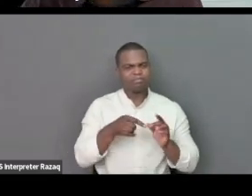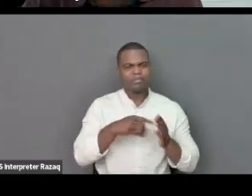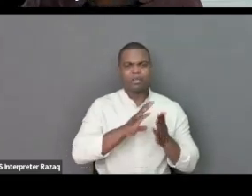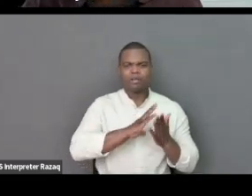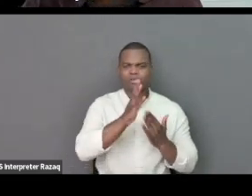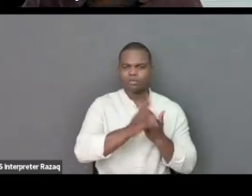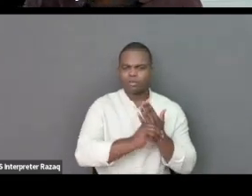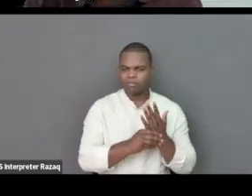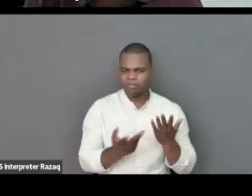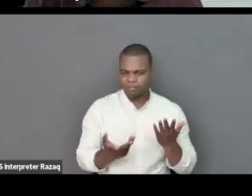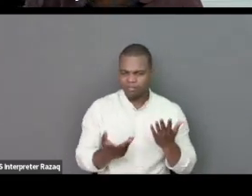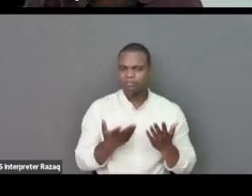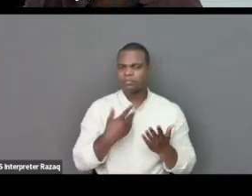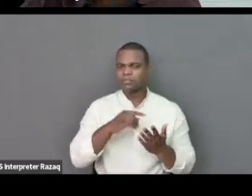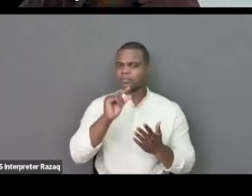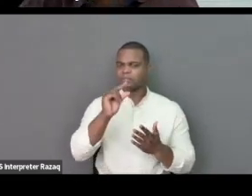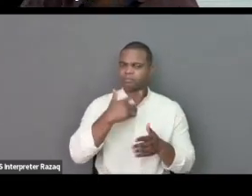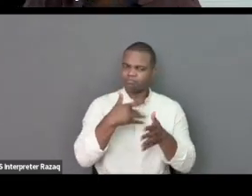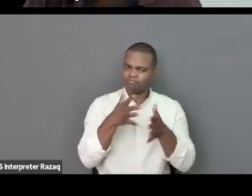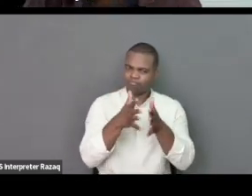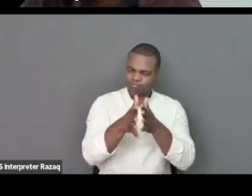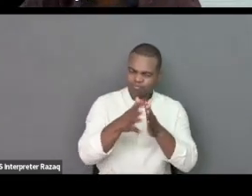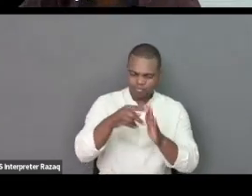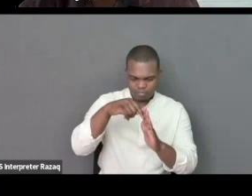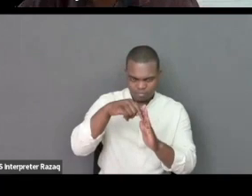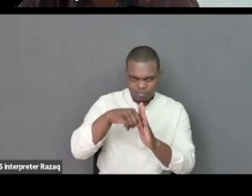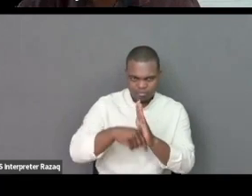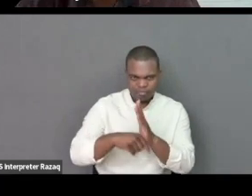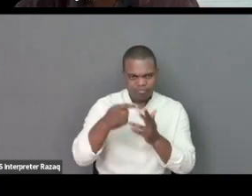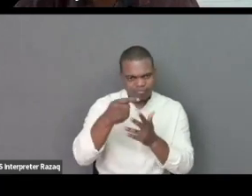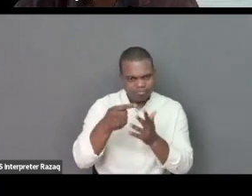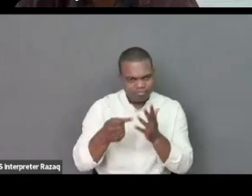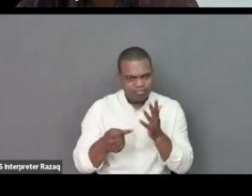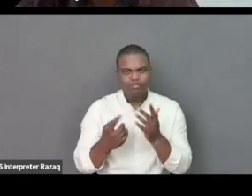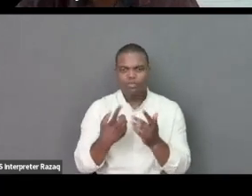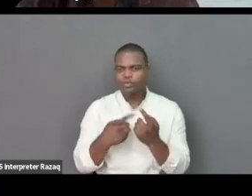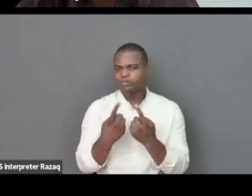So, this is